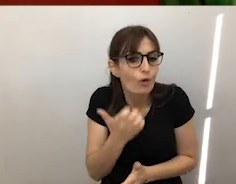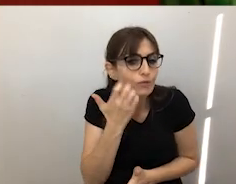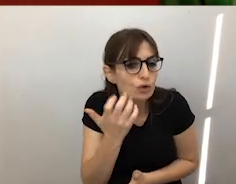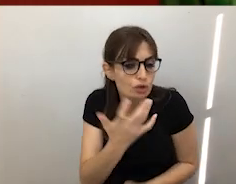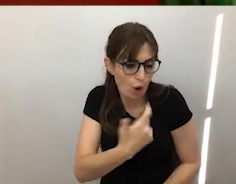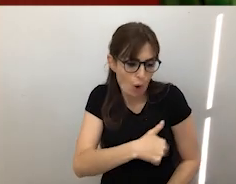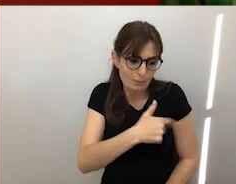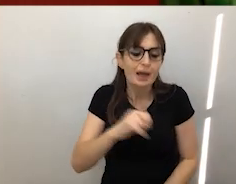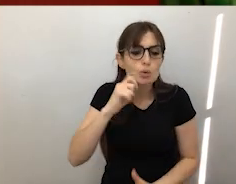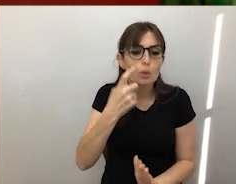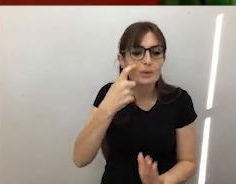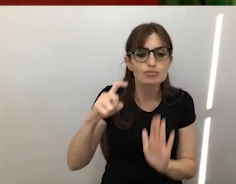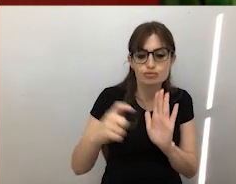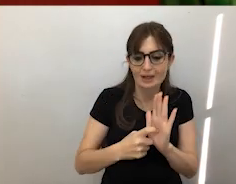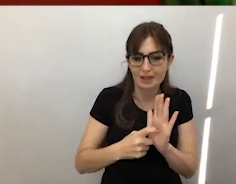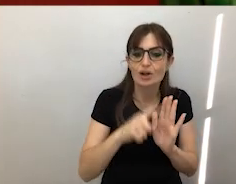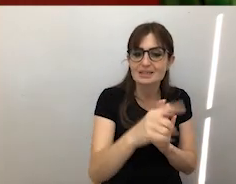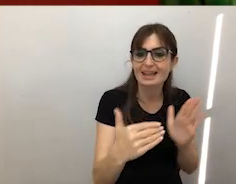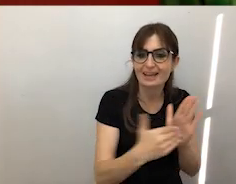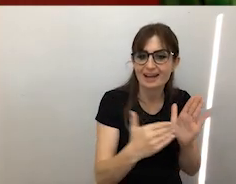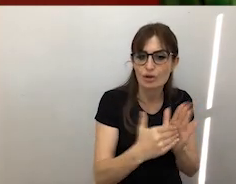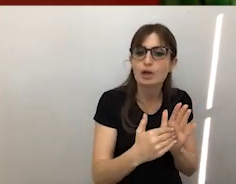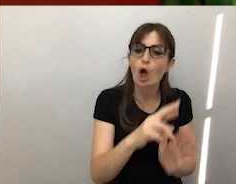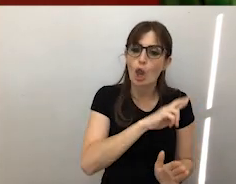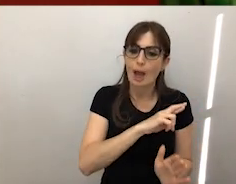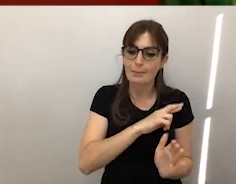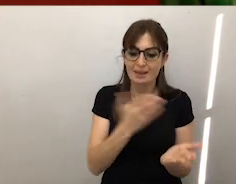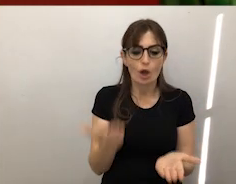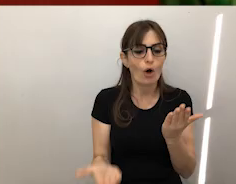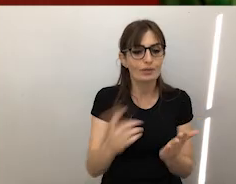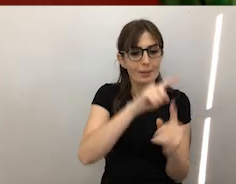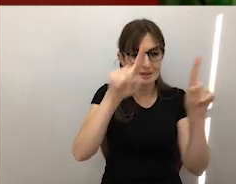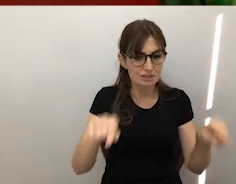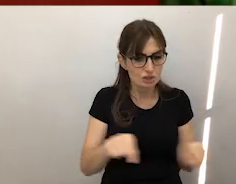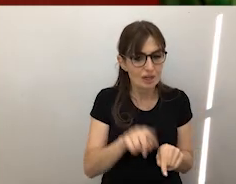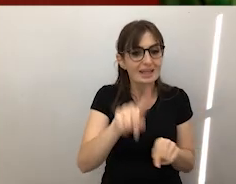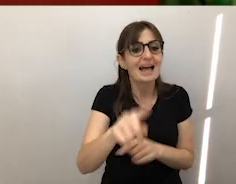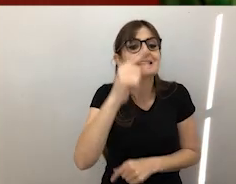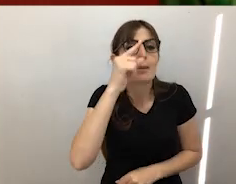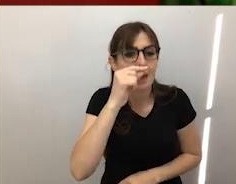to pay will be recognised in the current section of the balance sheet as a trade payable,